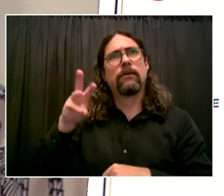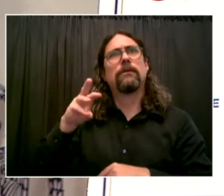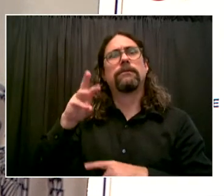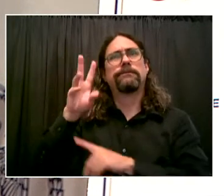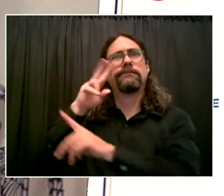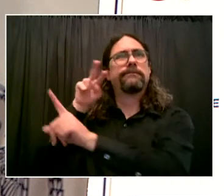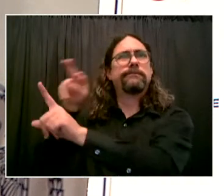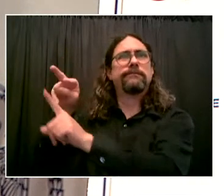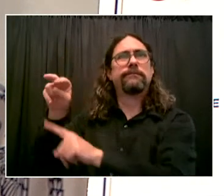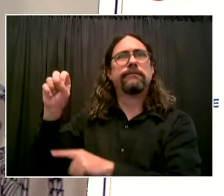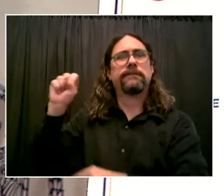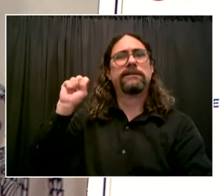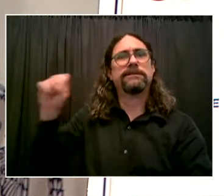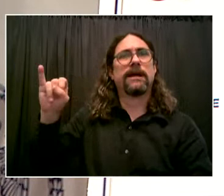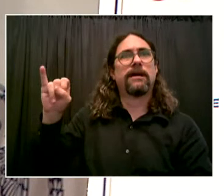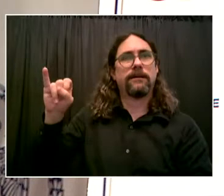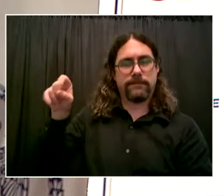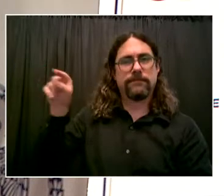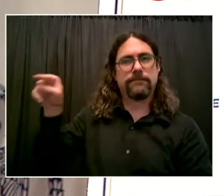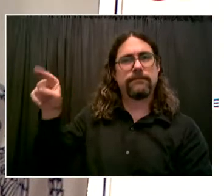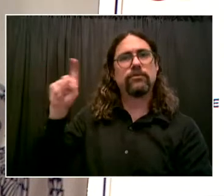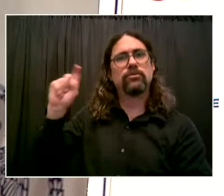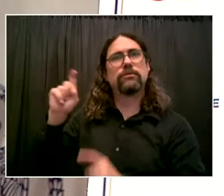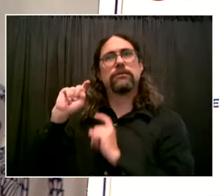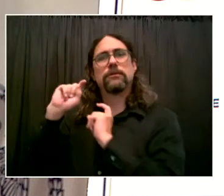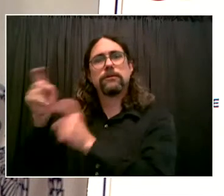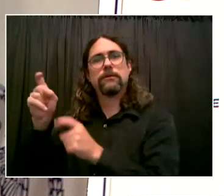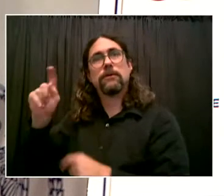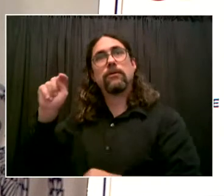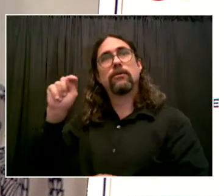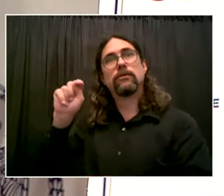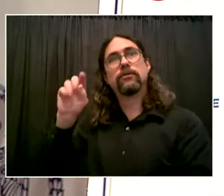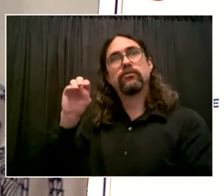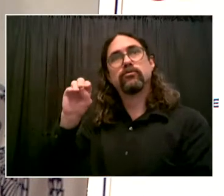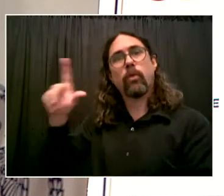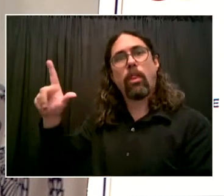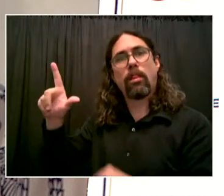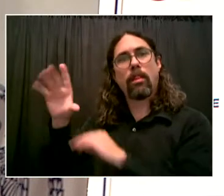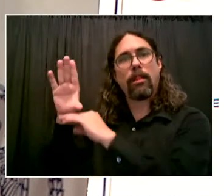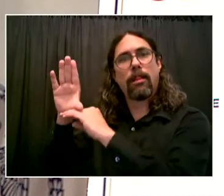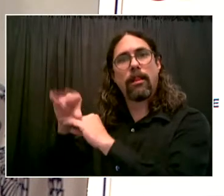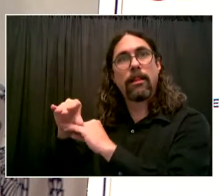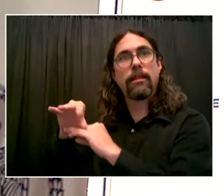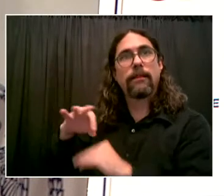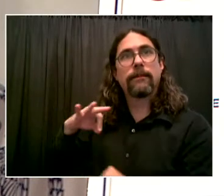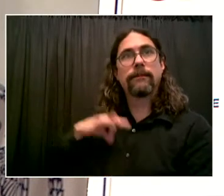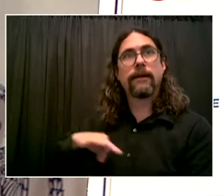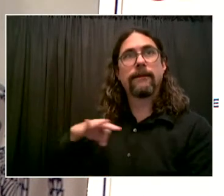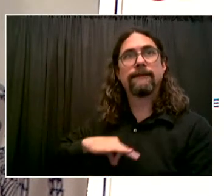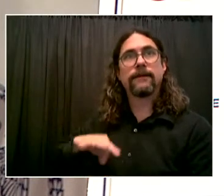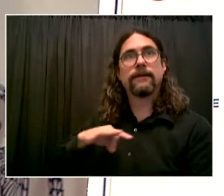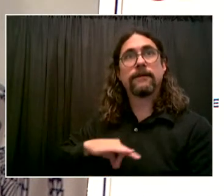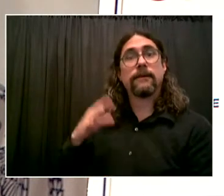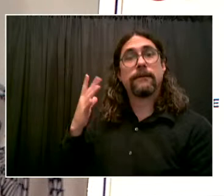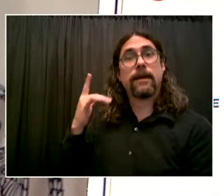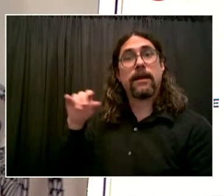ISLANDERS, A TOTAL CREDIT WHO CROSS INTO LOWER